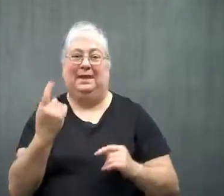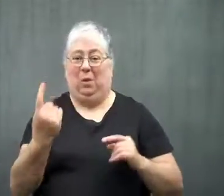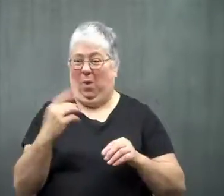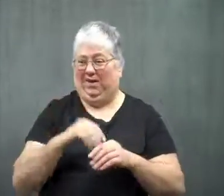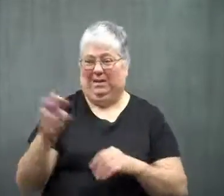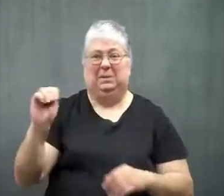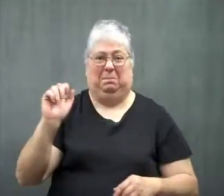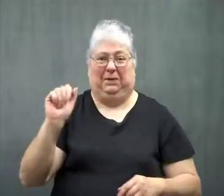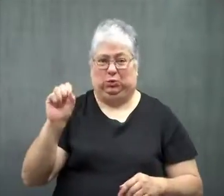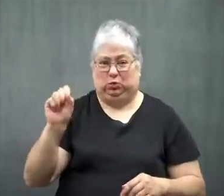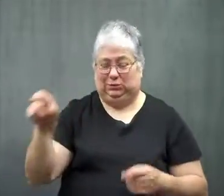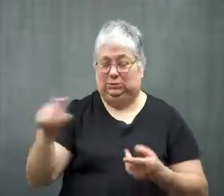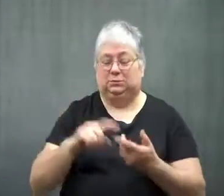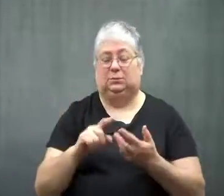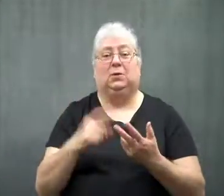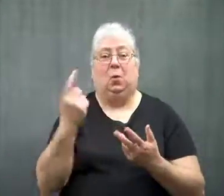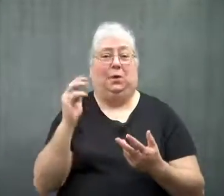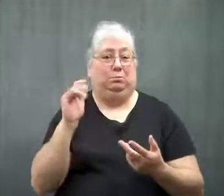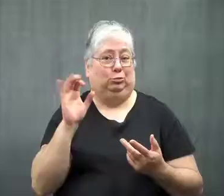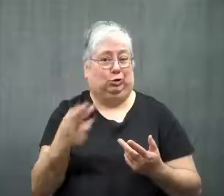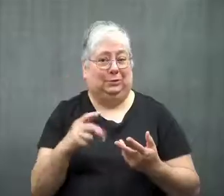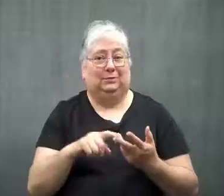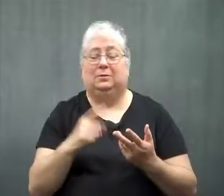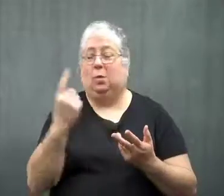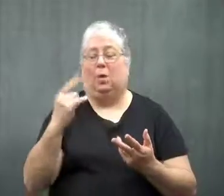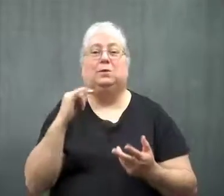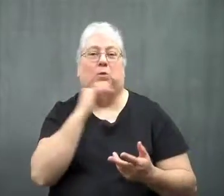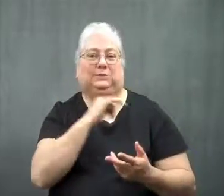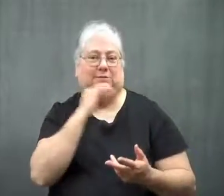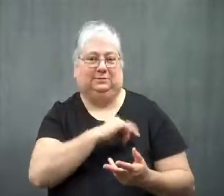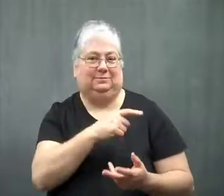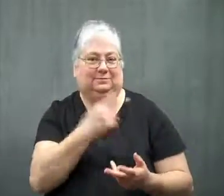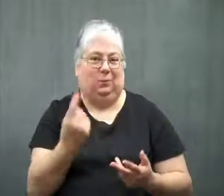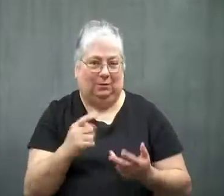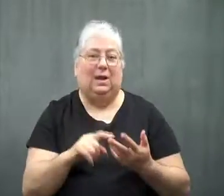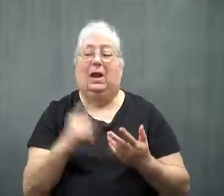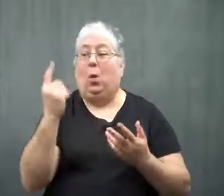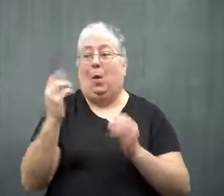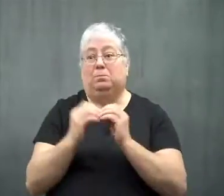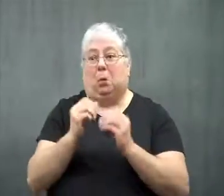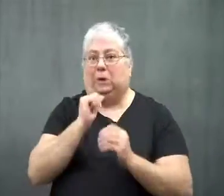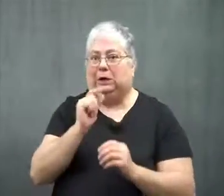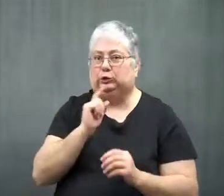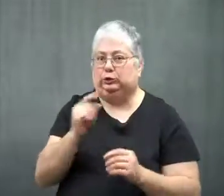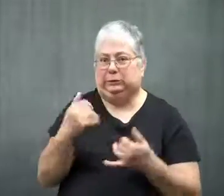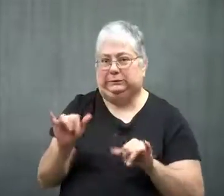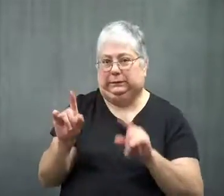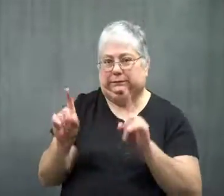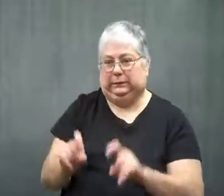One is in Massachusetts, one in Michigan, one in Wisconsin, and the other one is still being tested.